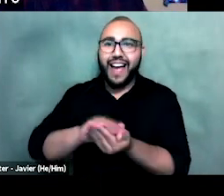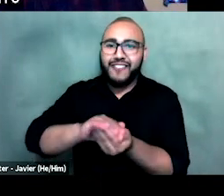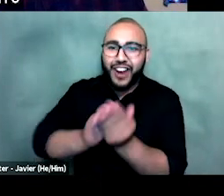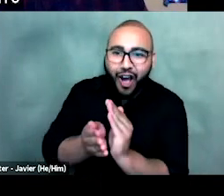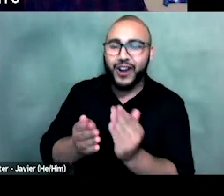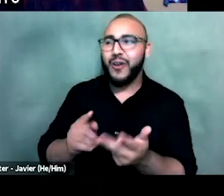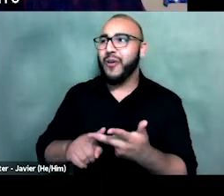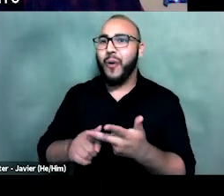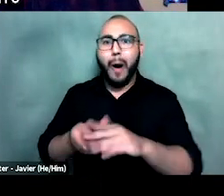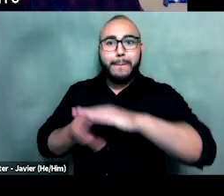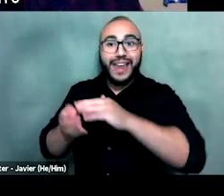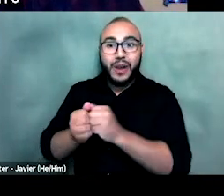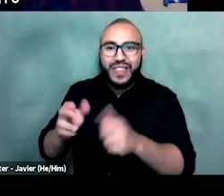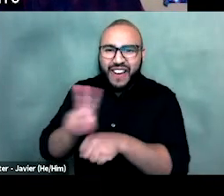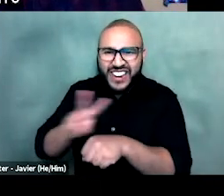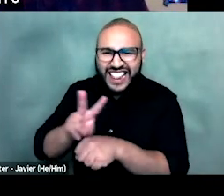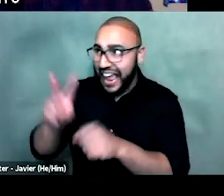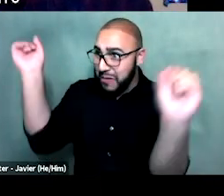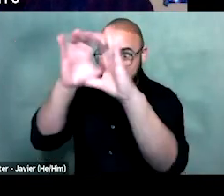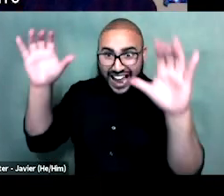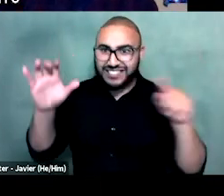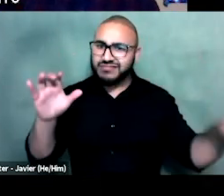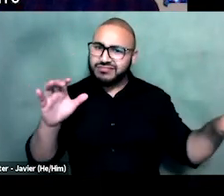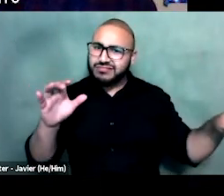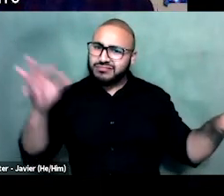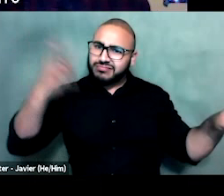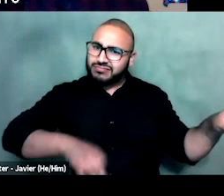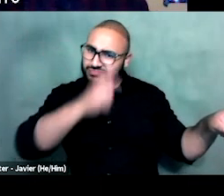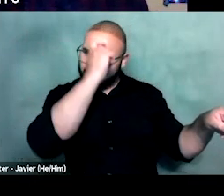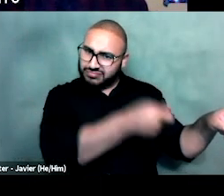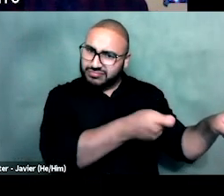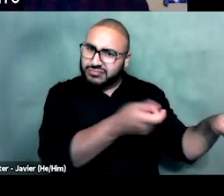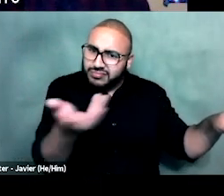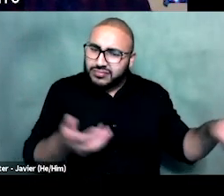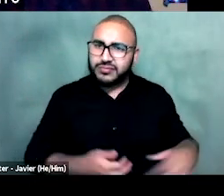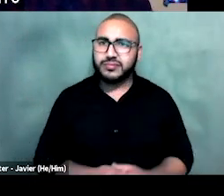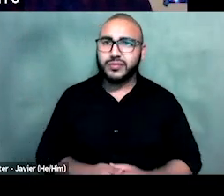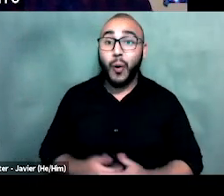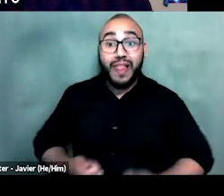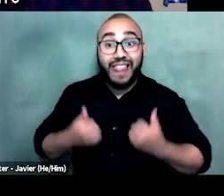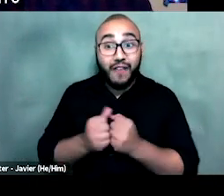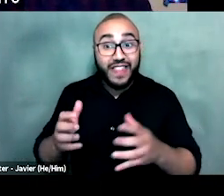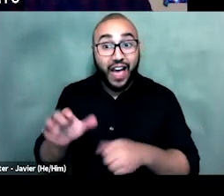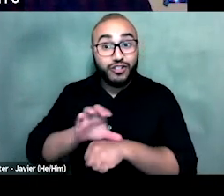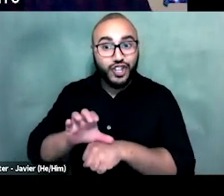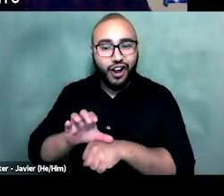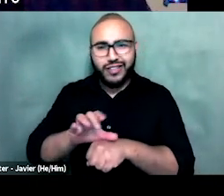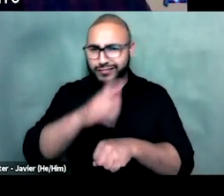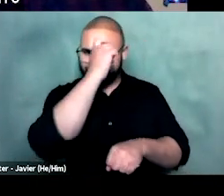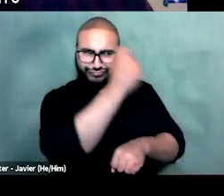imagine baking without vanilla, or imagined life without chocolate. Different types of